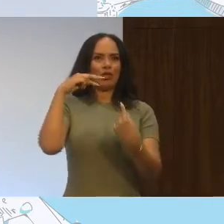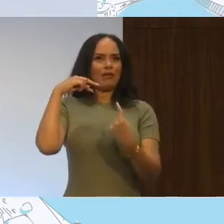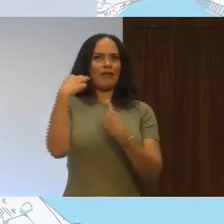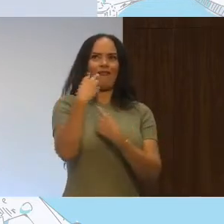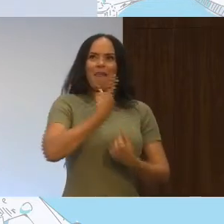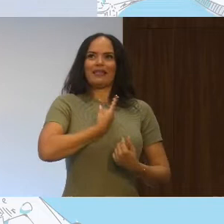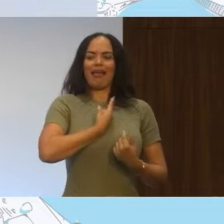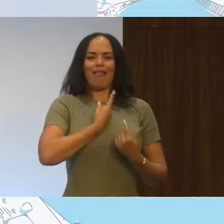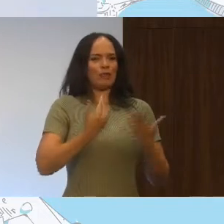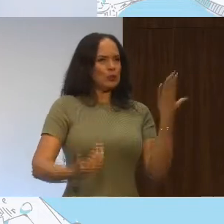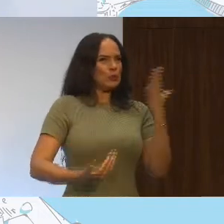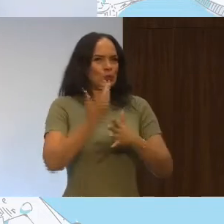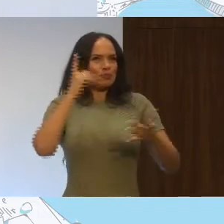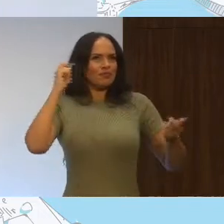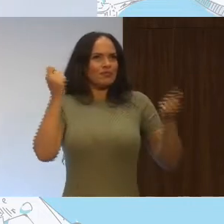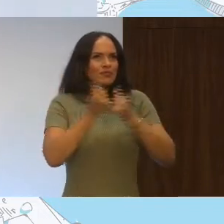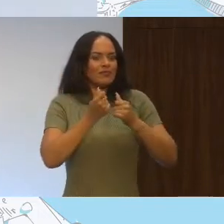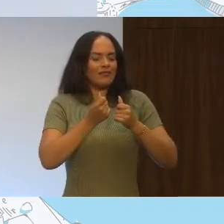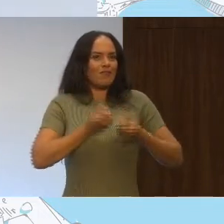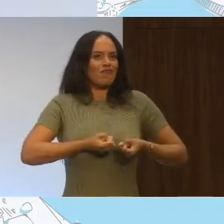by wading into channel on a cold February day.